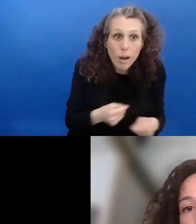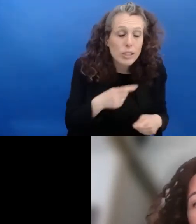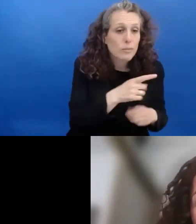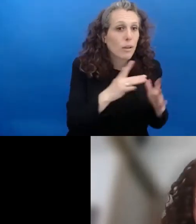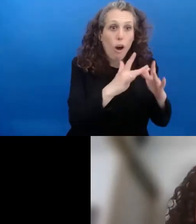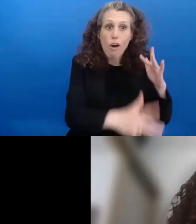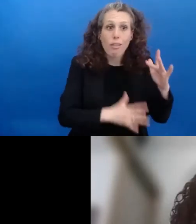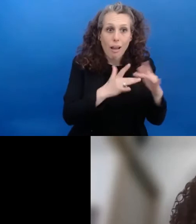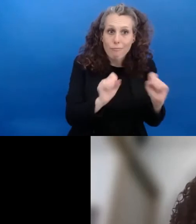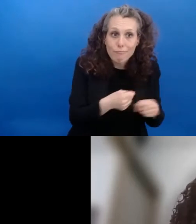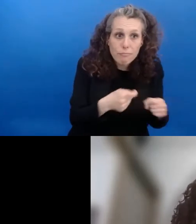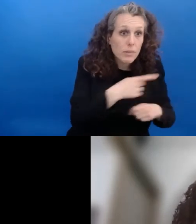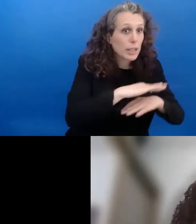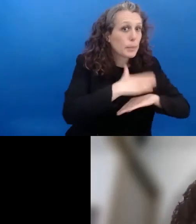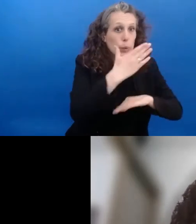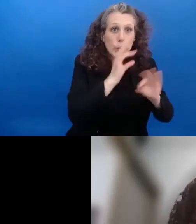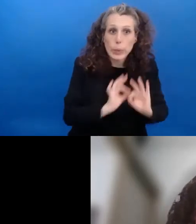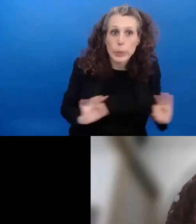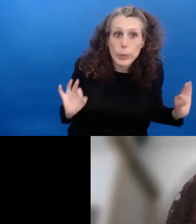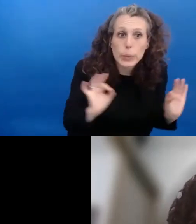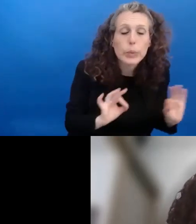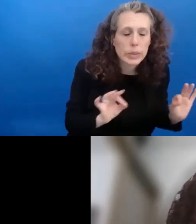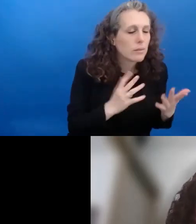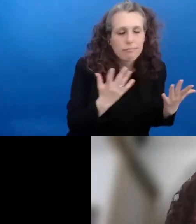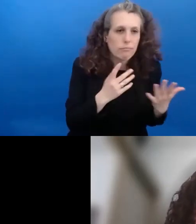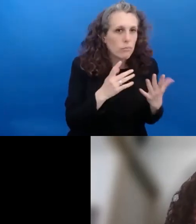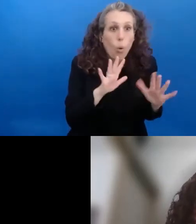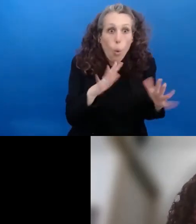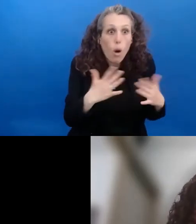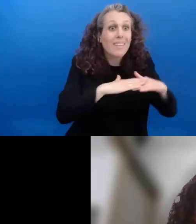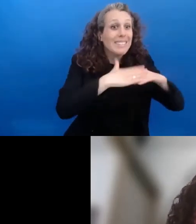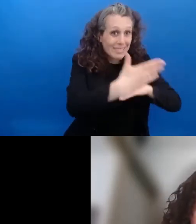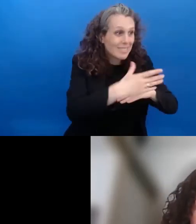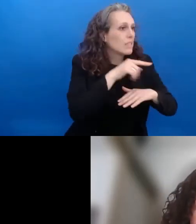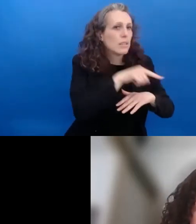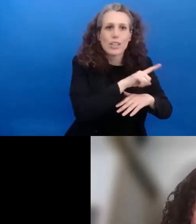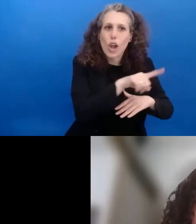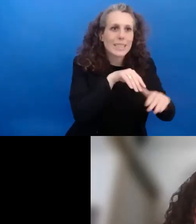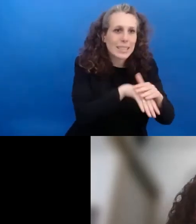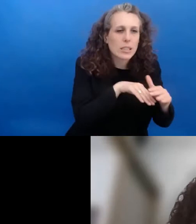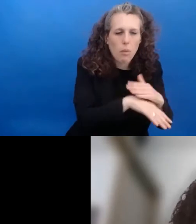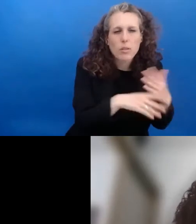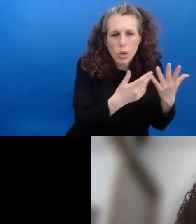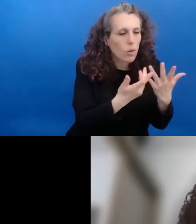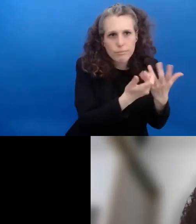computer devices were not accessible to them so yes for technologies but it should not be